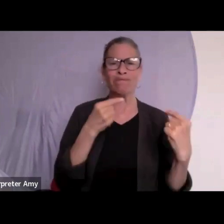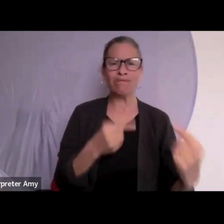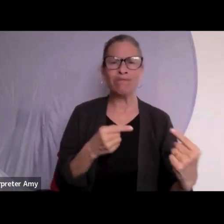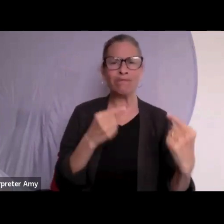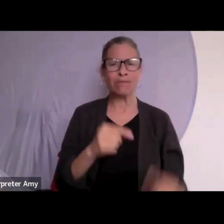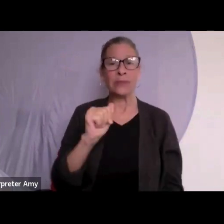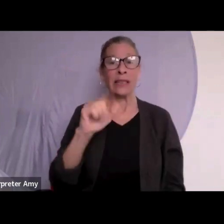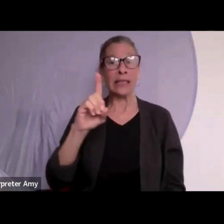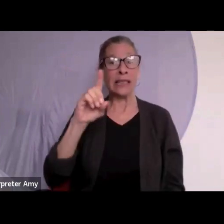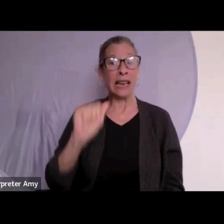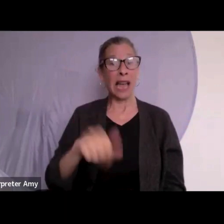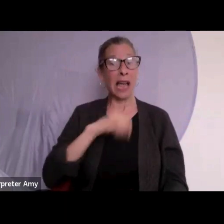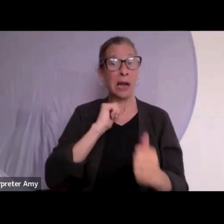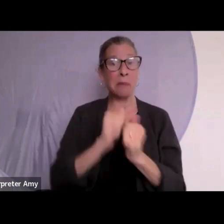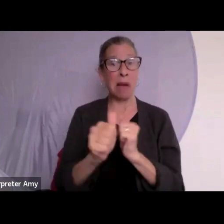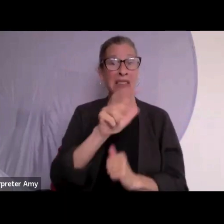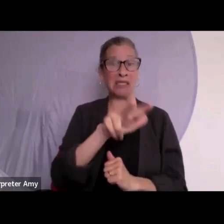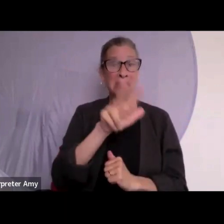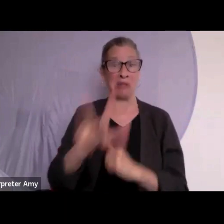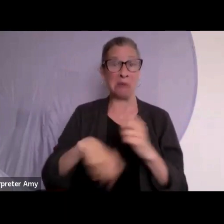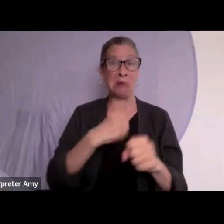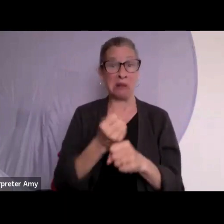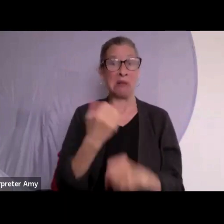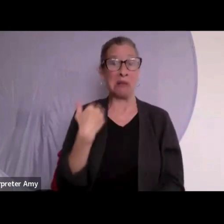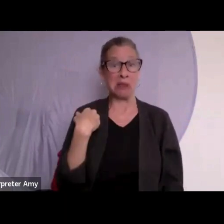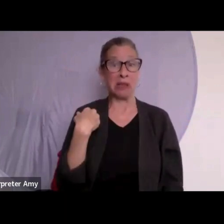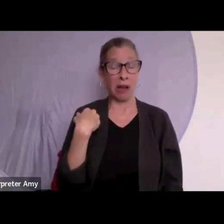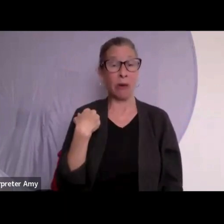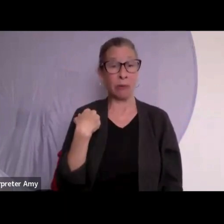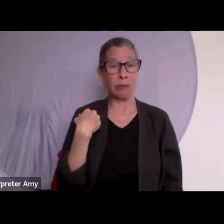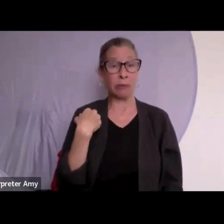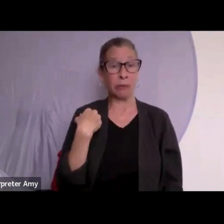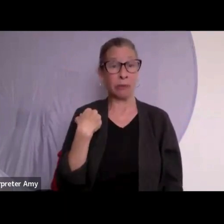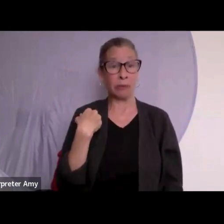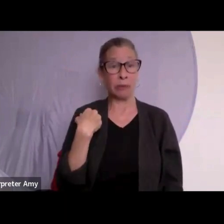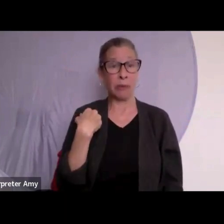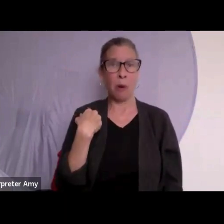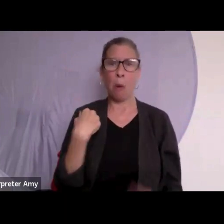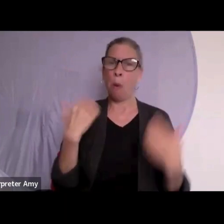passed 33 years ago, and, and that was a monumental legal